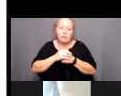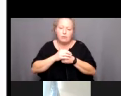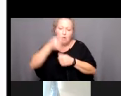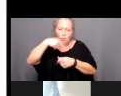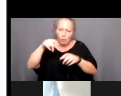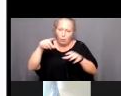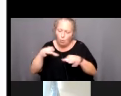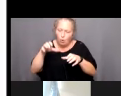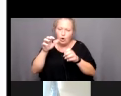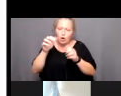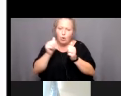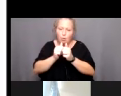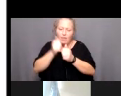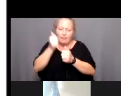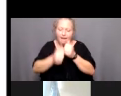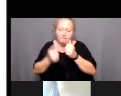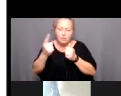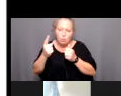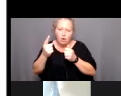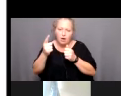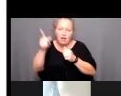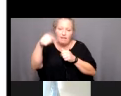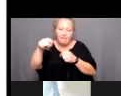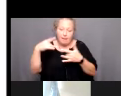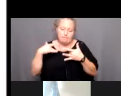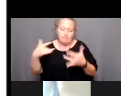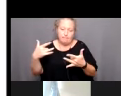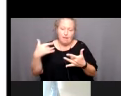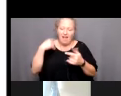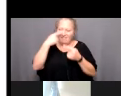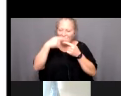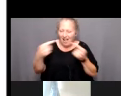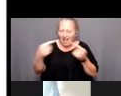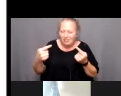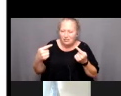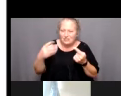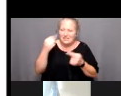been working with everyone. They usually have allergies and in their eyes